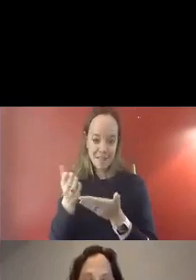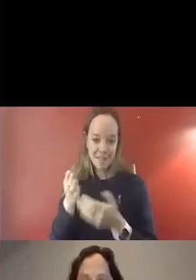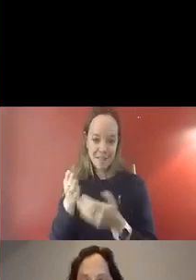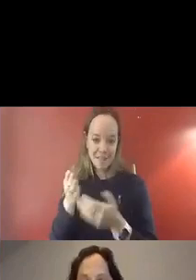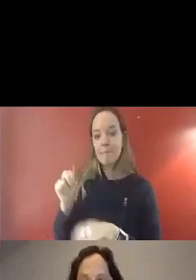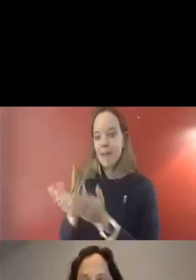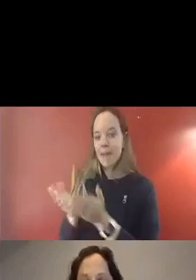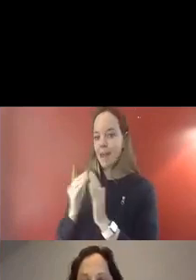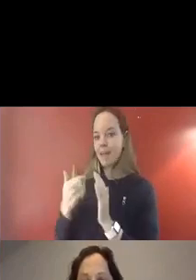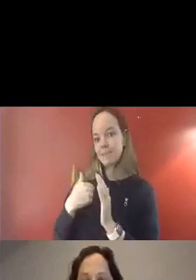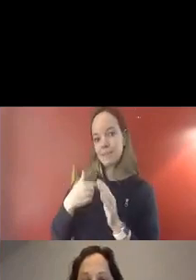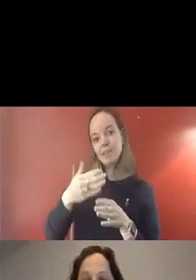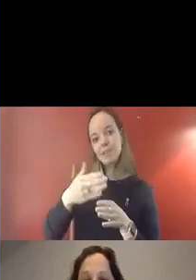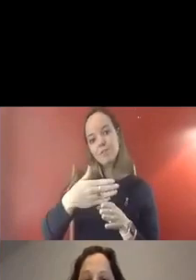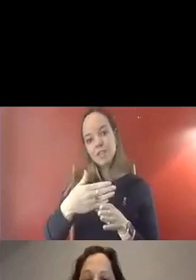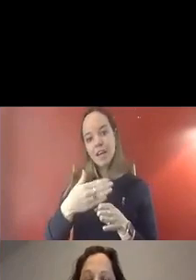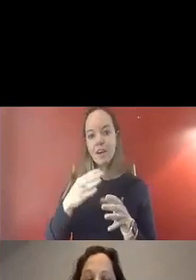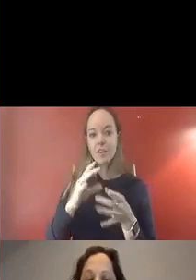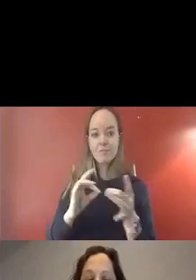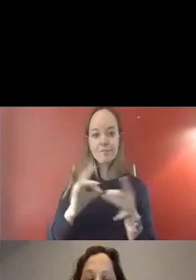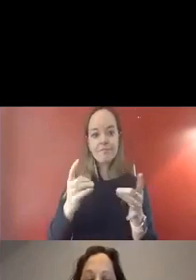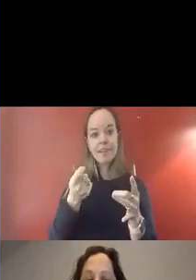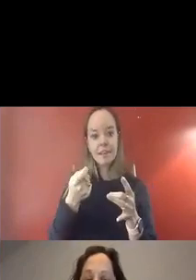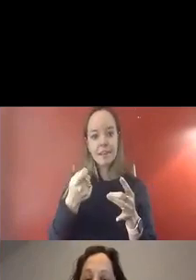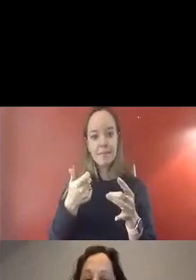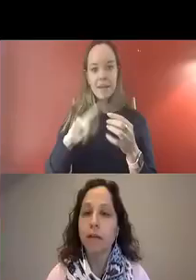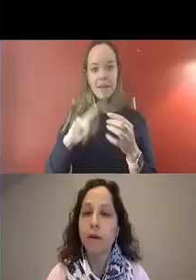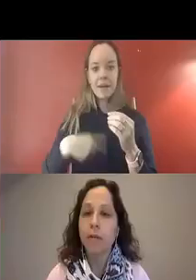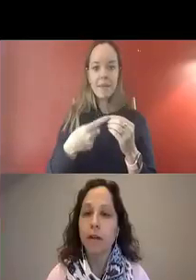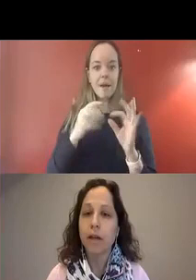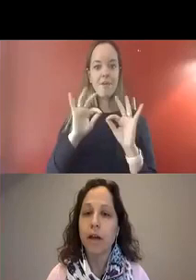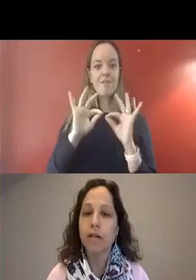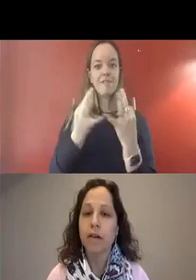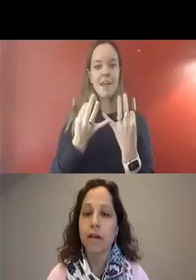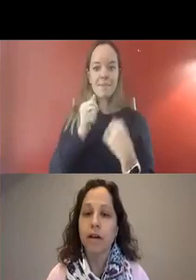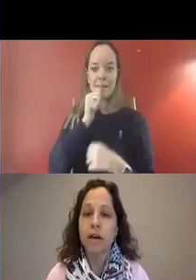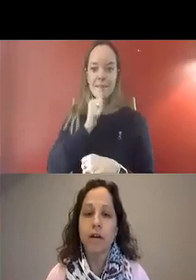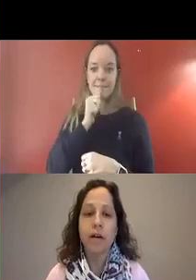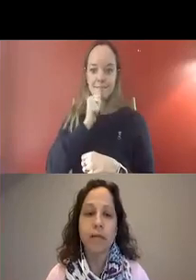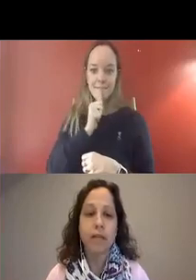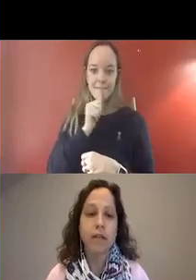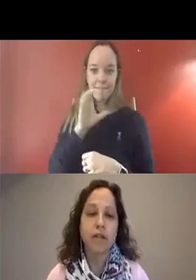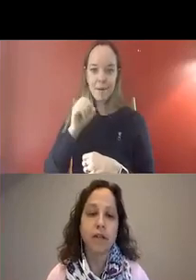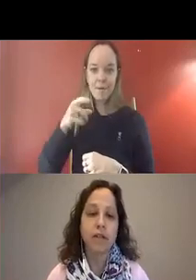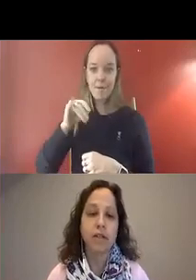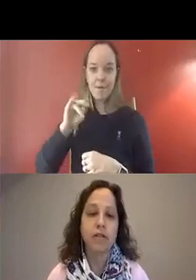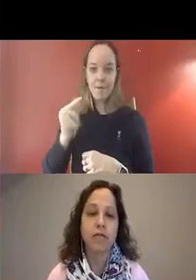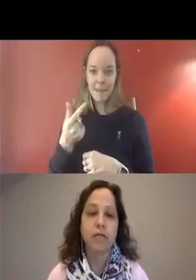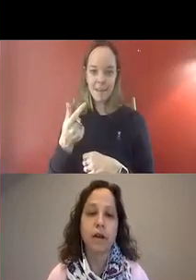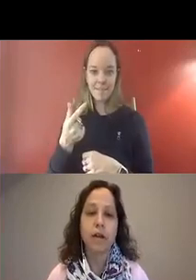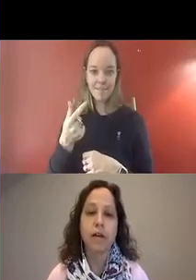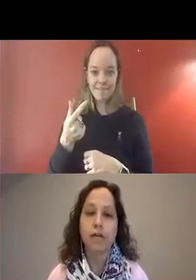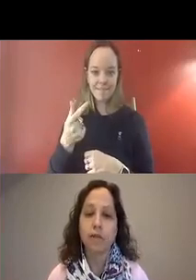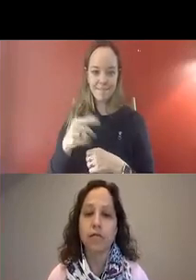to share a little bit about family And so Ben had asked if I would be able coping as an augmentation to individual to share a little bit about family